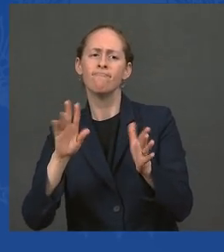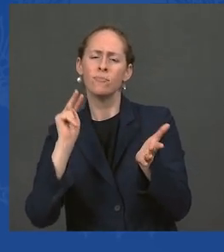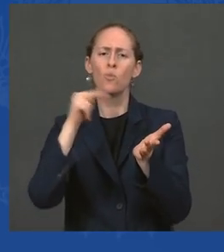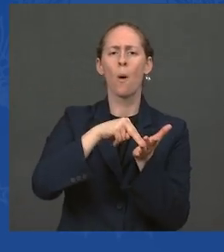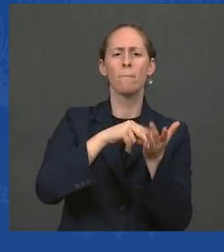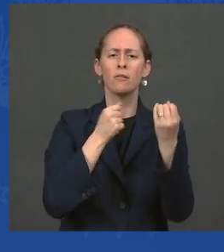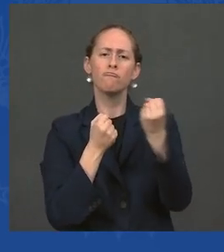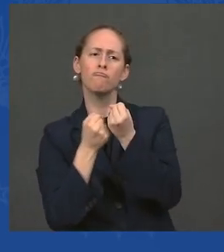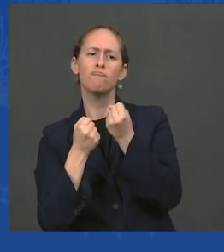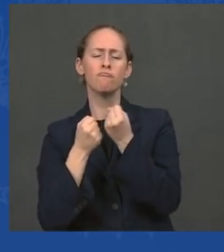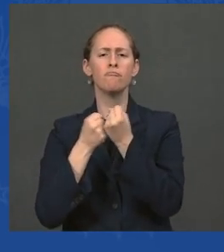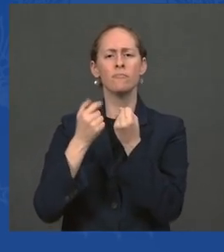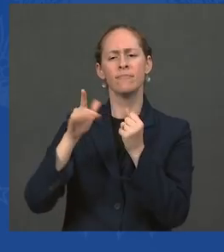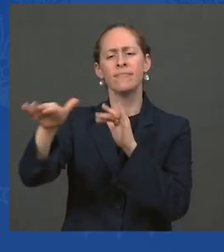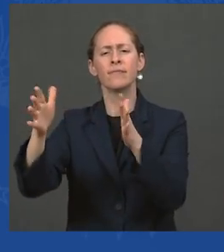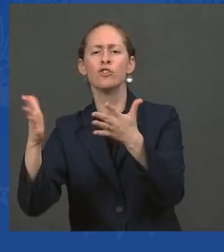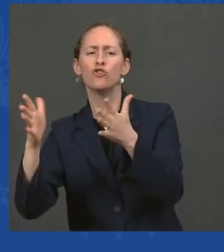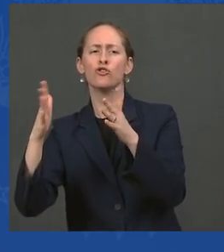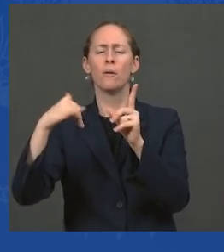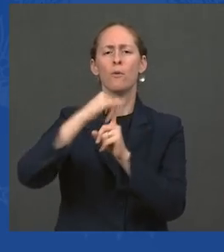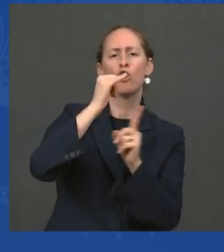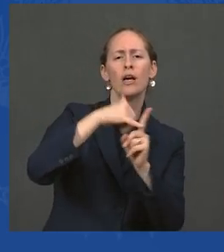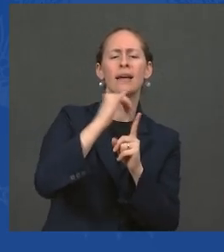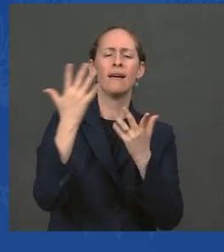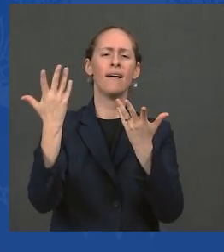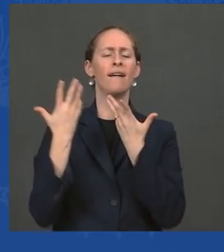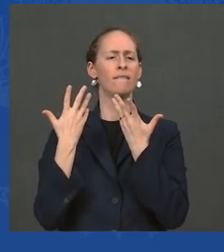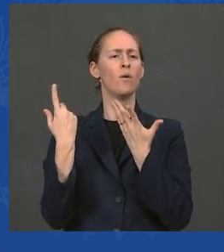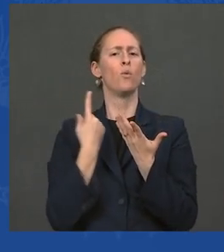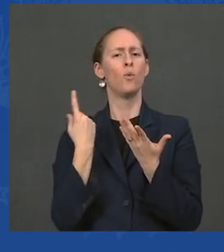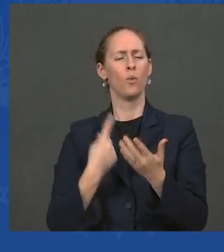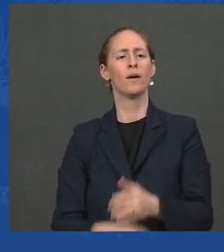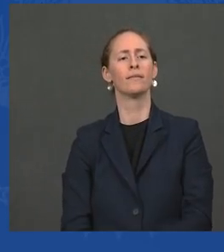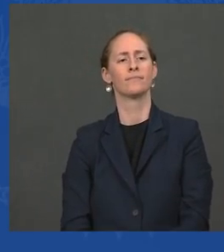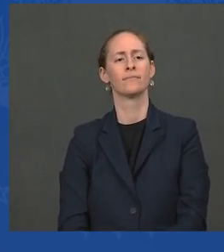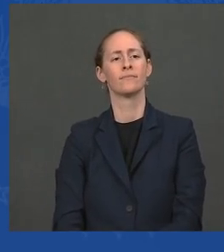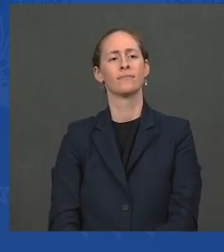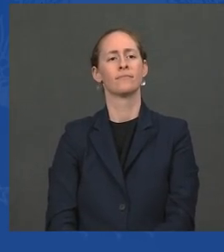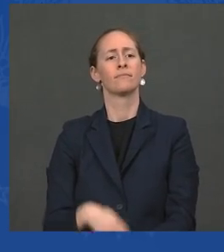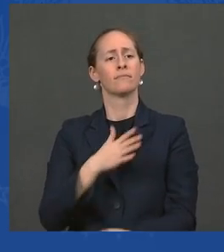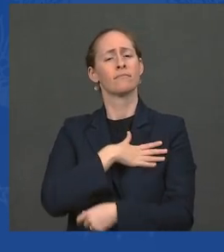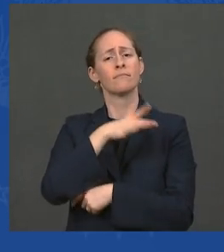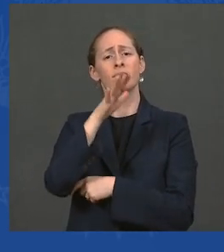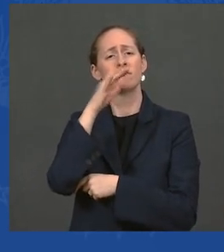And my mother used to say -- and I never quite understood it: "Remember, Joey, look at me -- look at me, Joey.